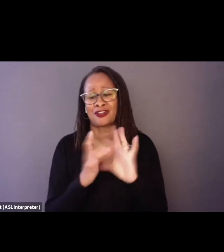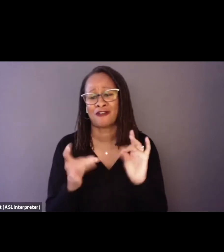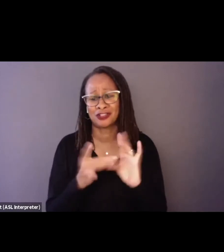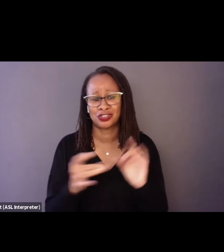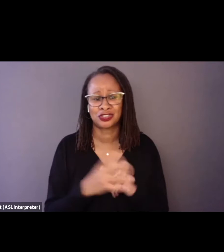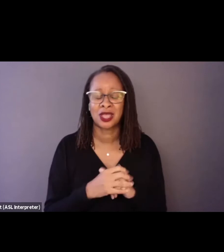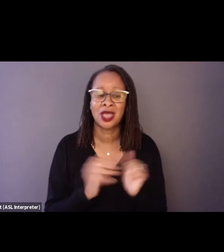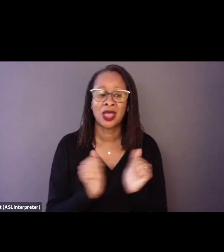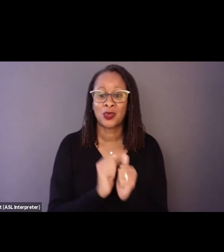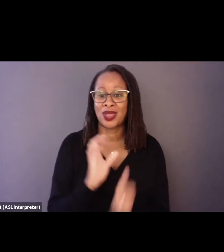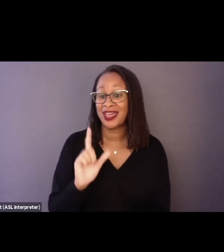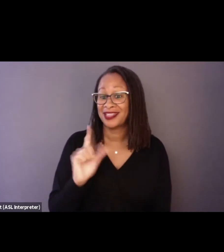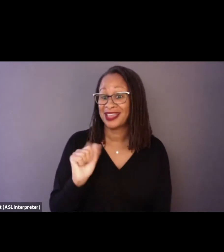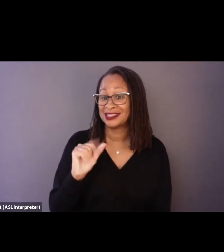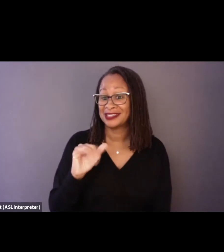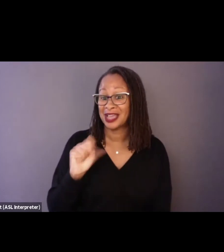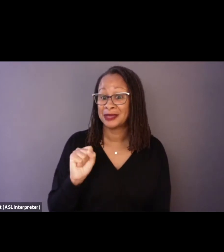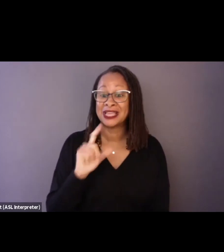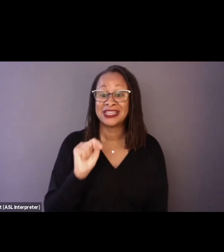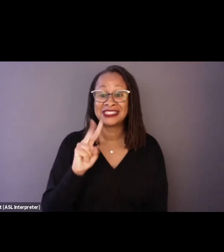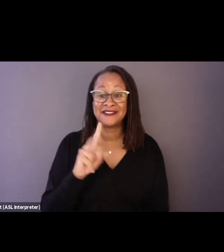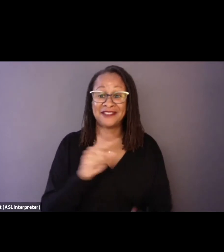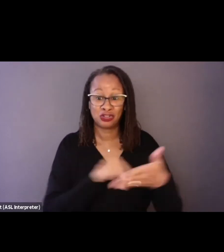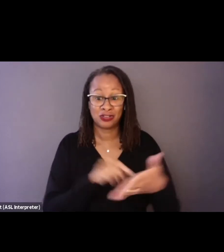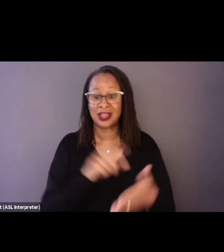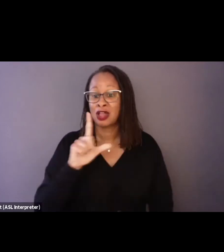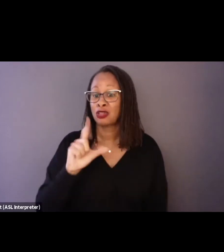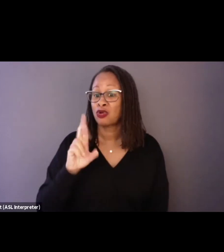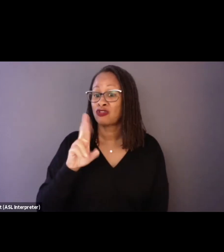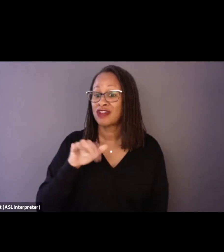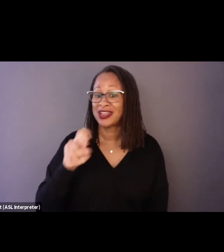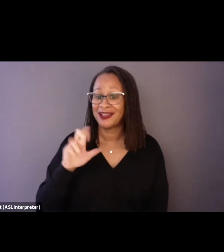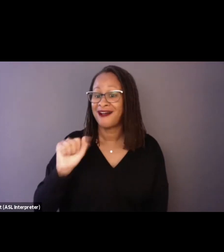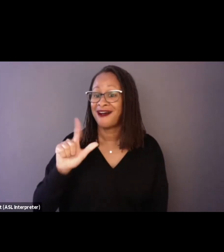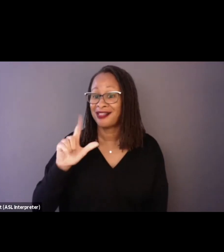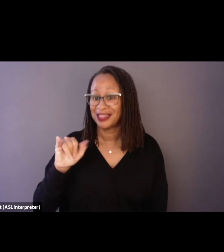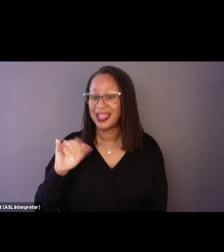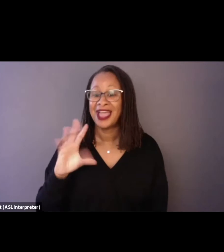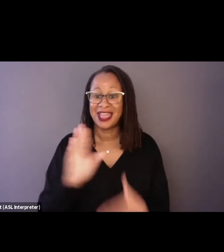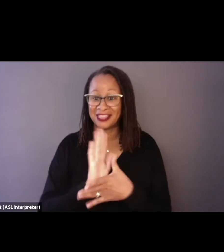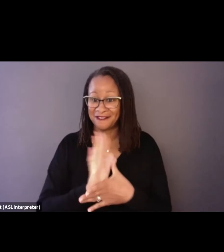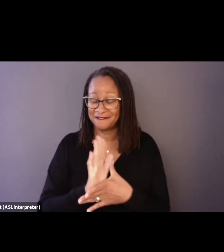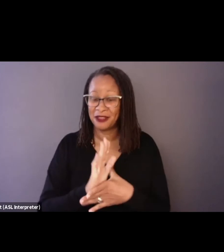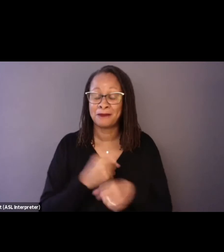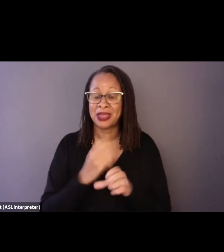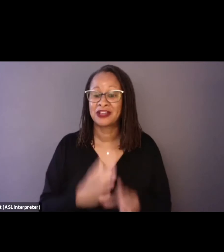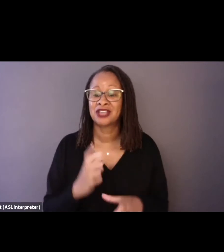with LA Times TV critic, Lorraine Ali, and the filmmakers from the New Yorker Shorts film block.